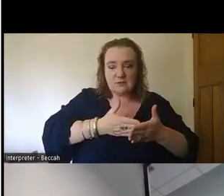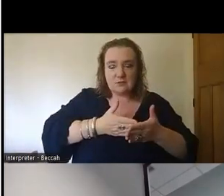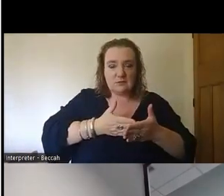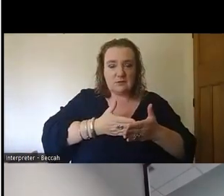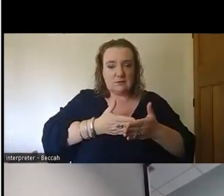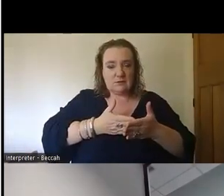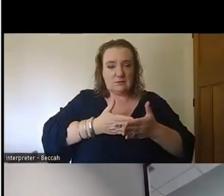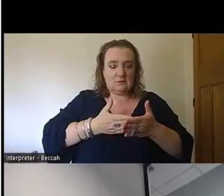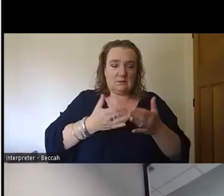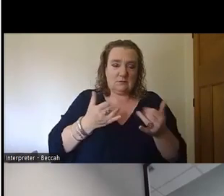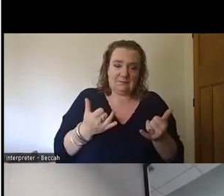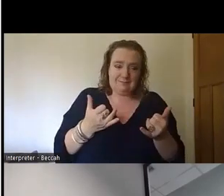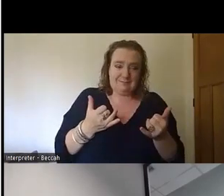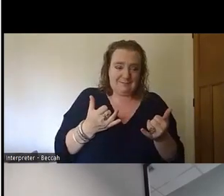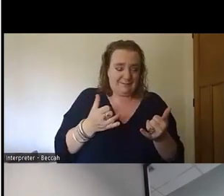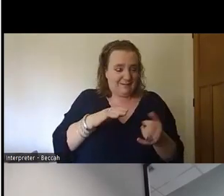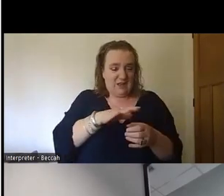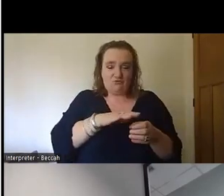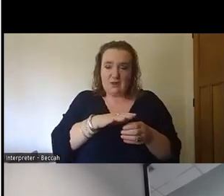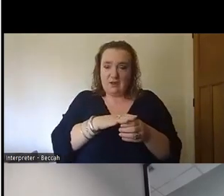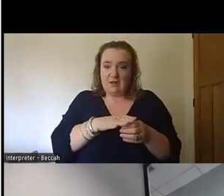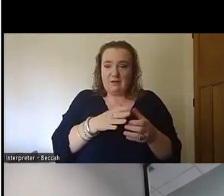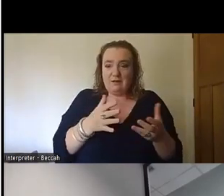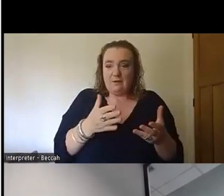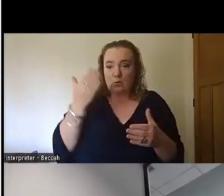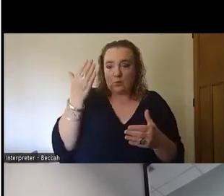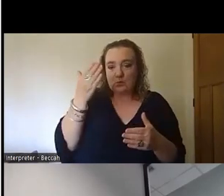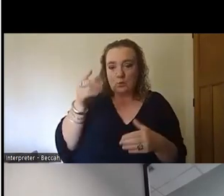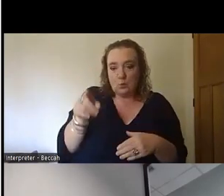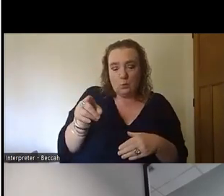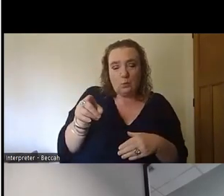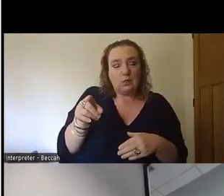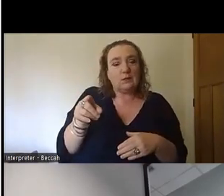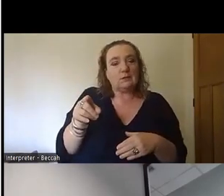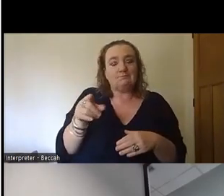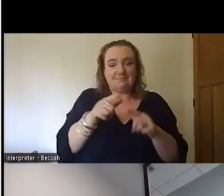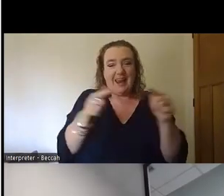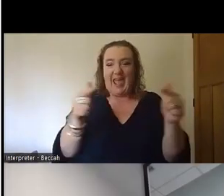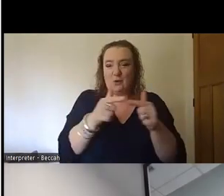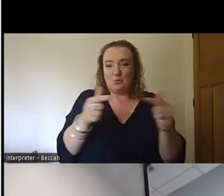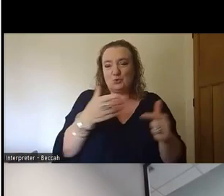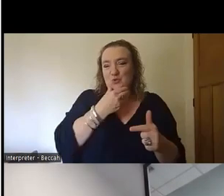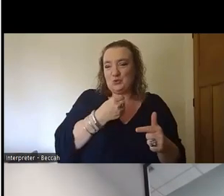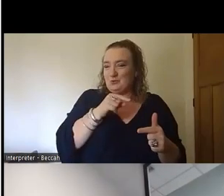within our sector is, or within our schools is some of the language that we use.